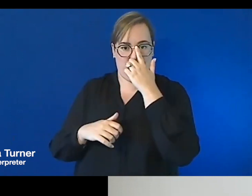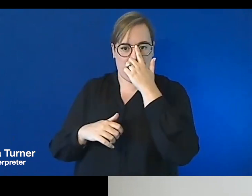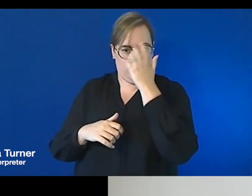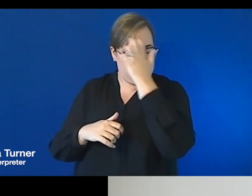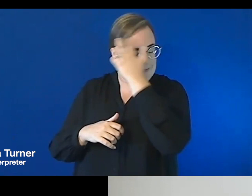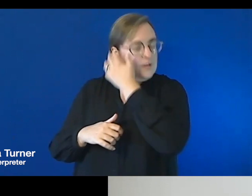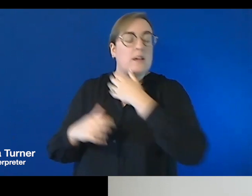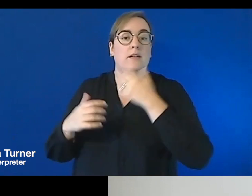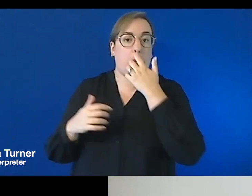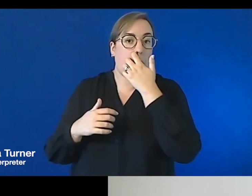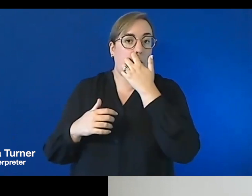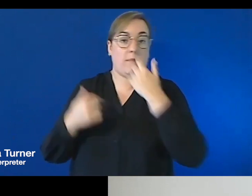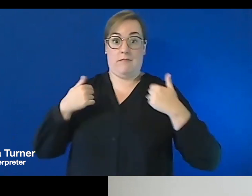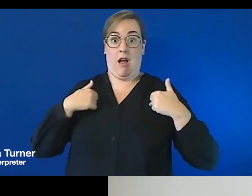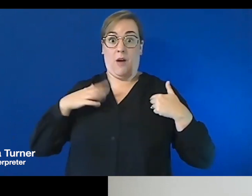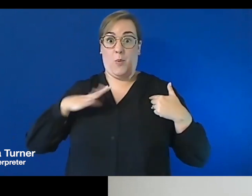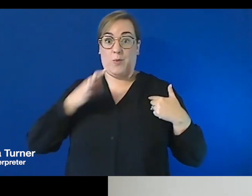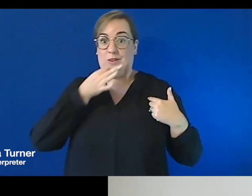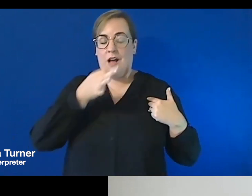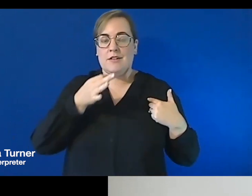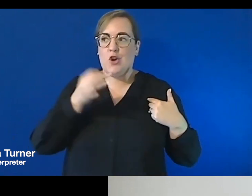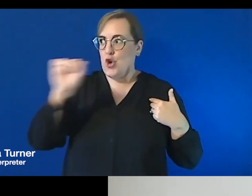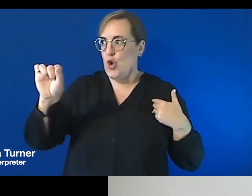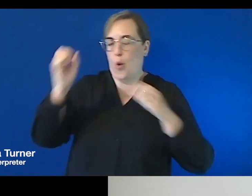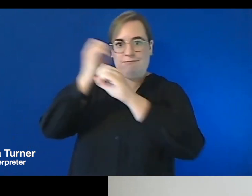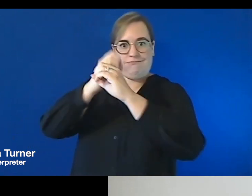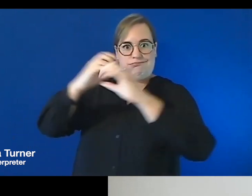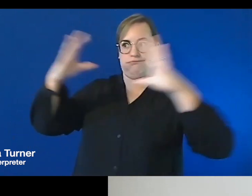you know, it was very insightful what you just presented but can you, could we hear